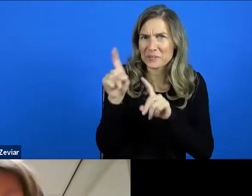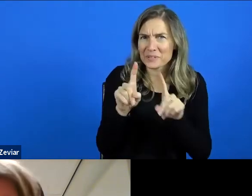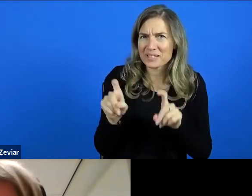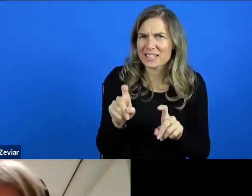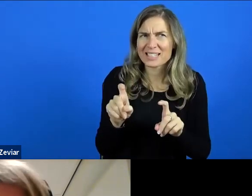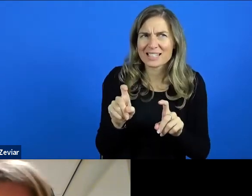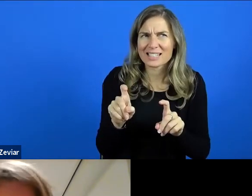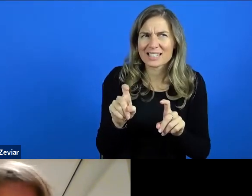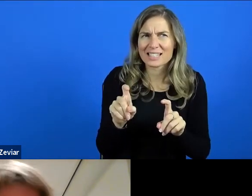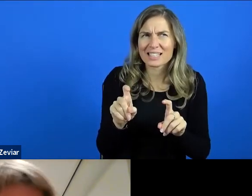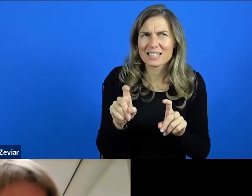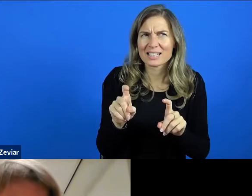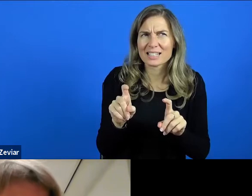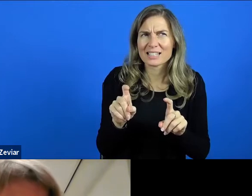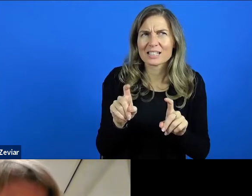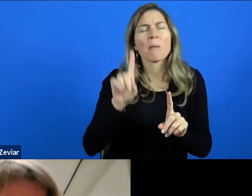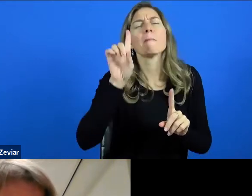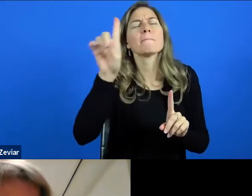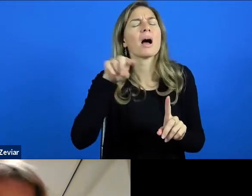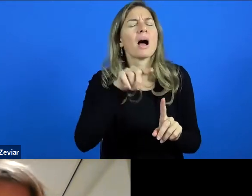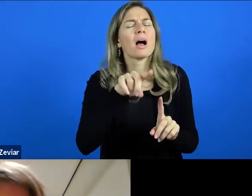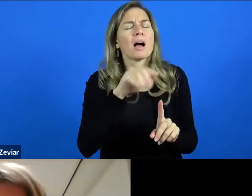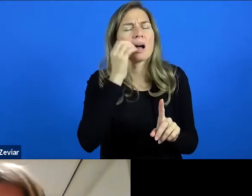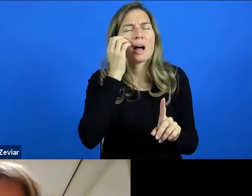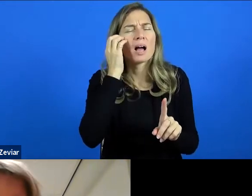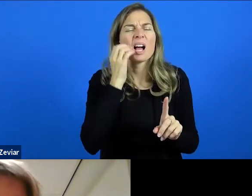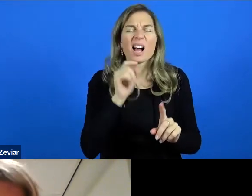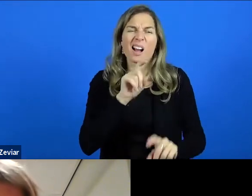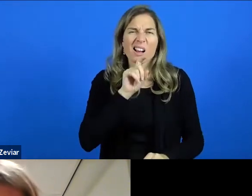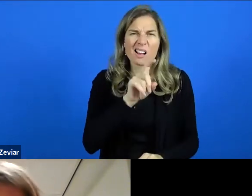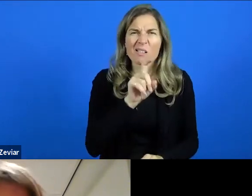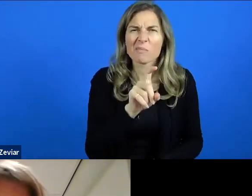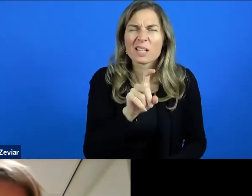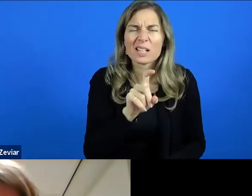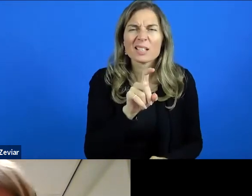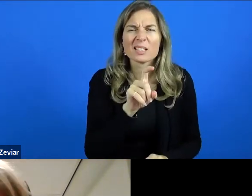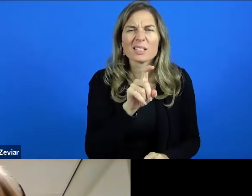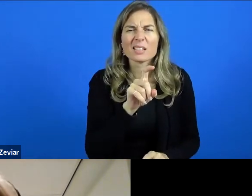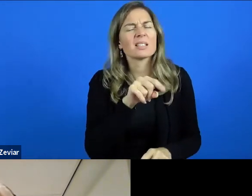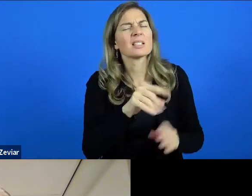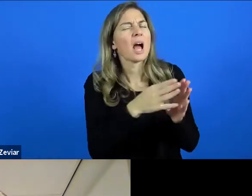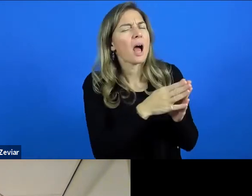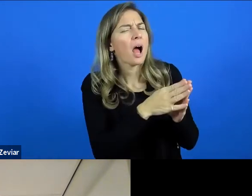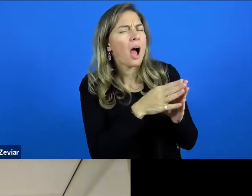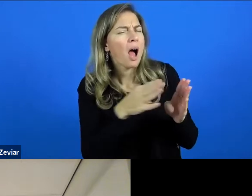in general how long does a complaint-handling last? This is one of the questions that came up here